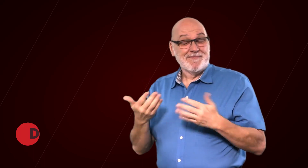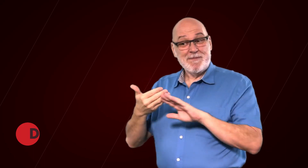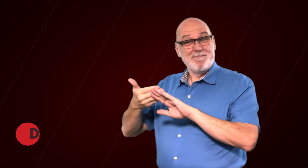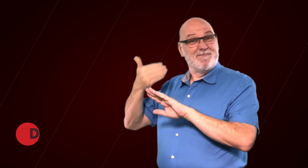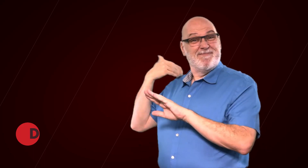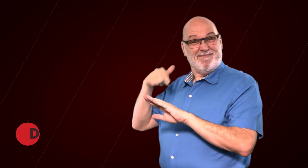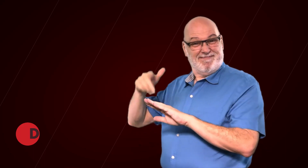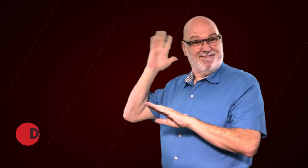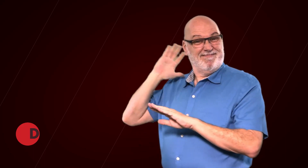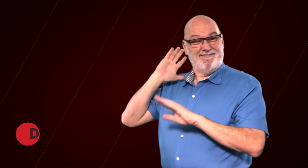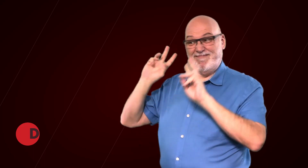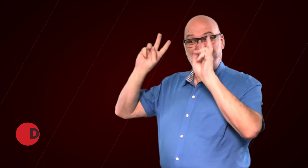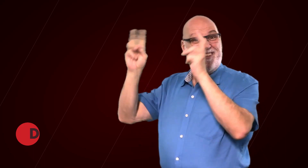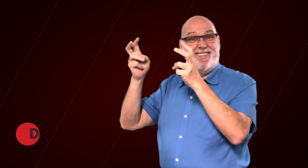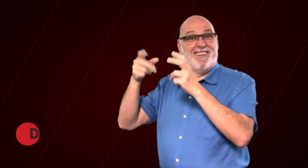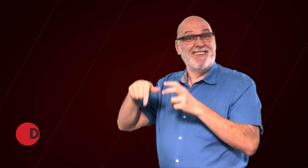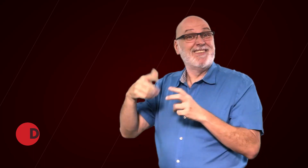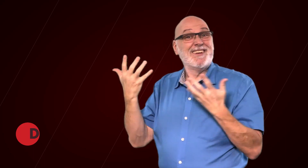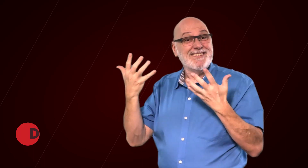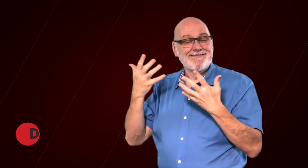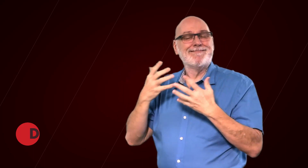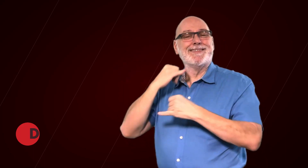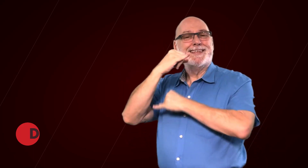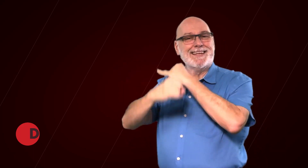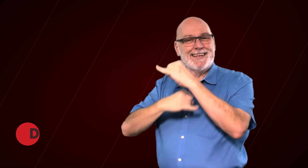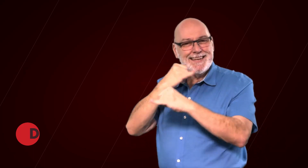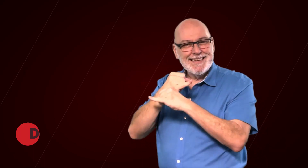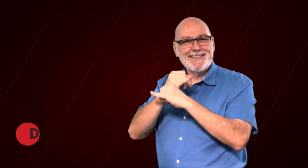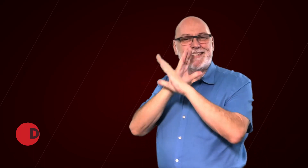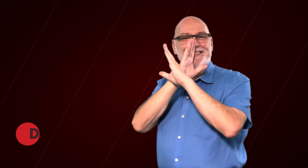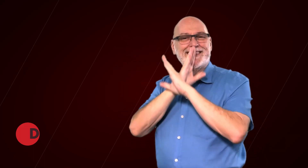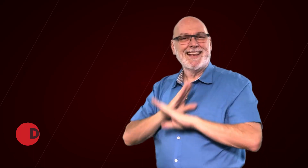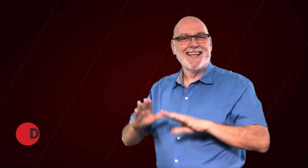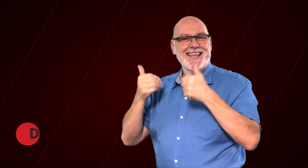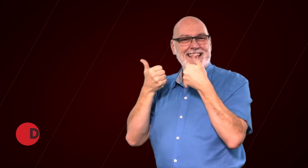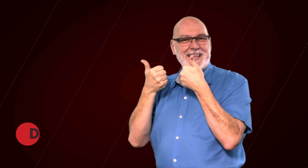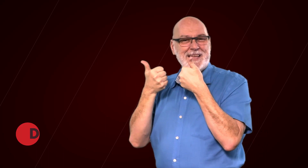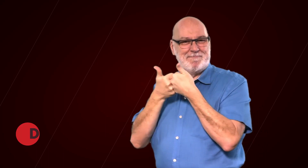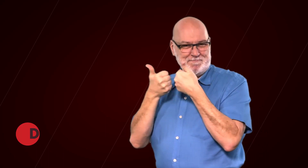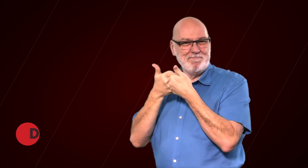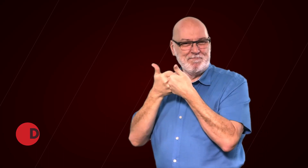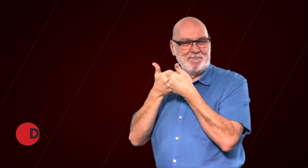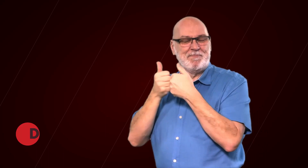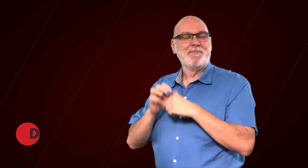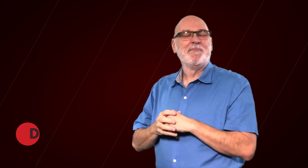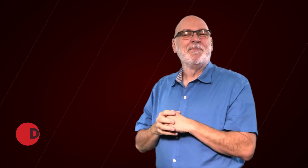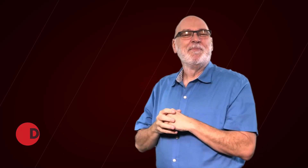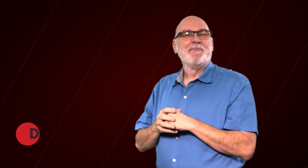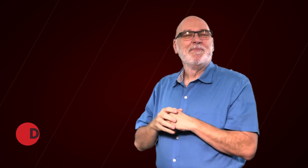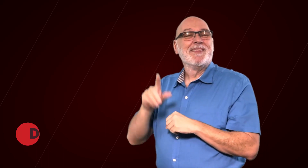It used to be called the International Silent Games.